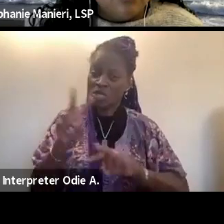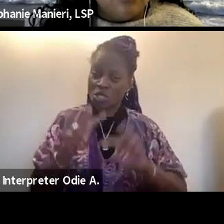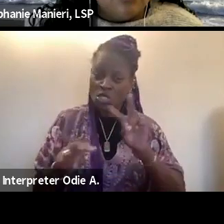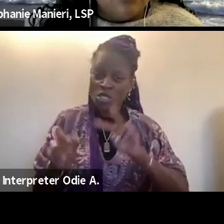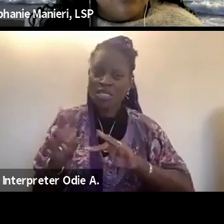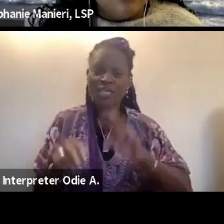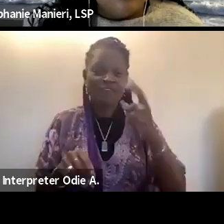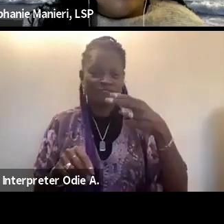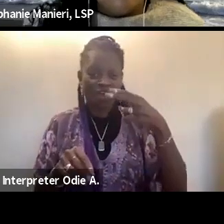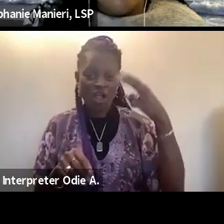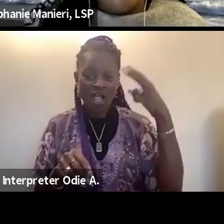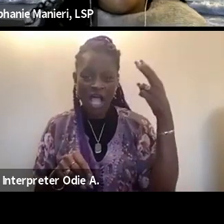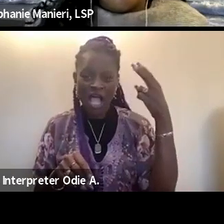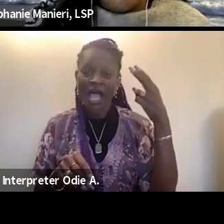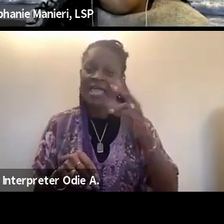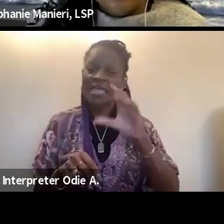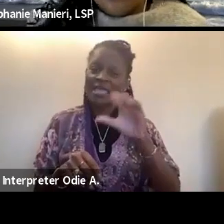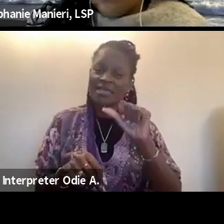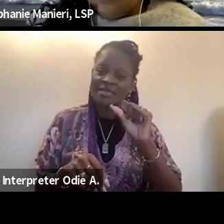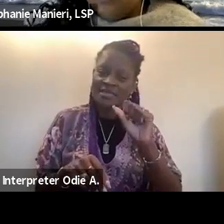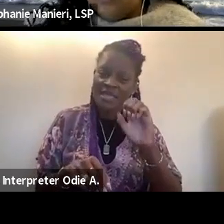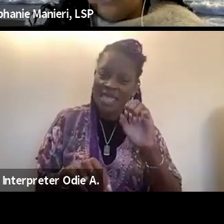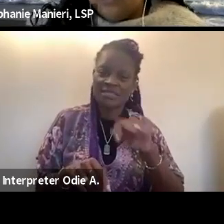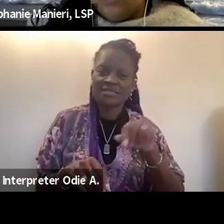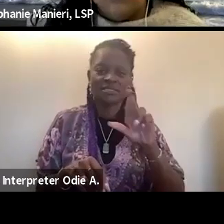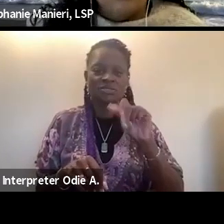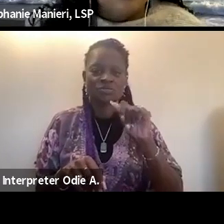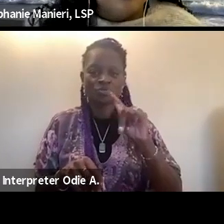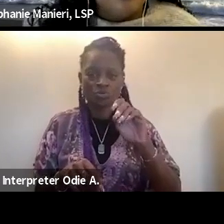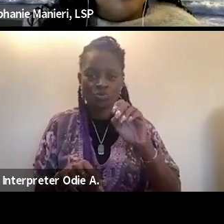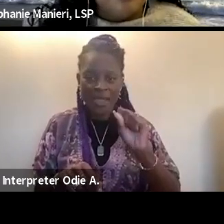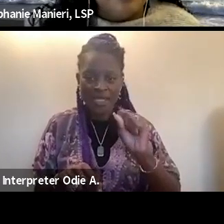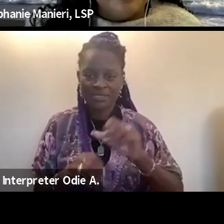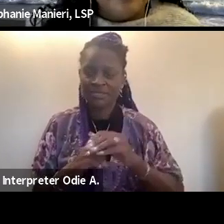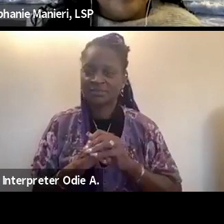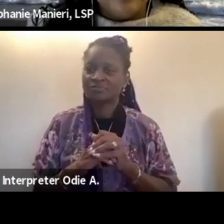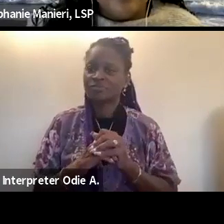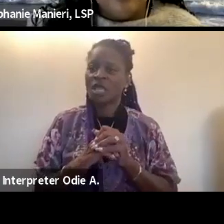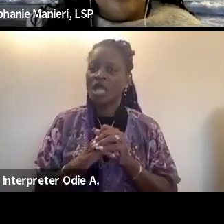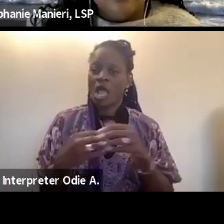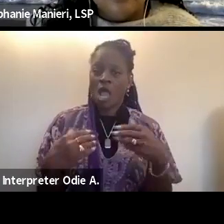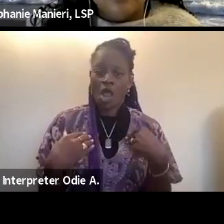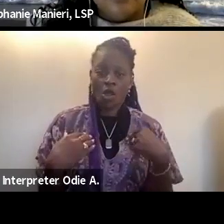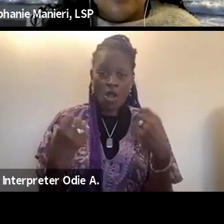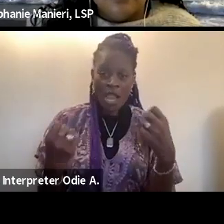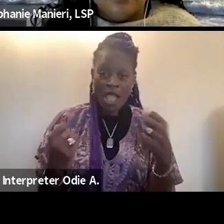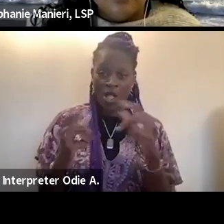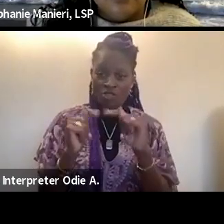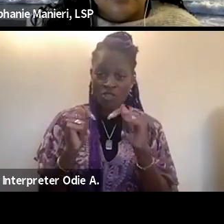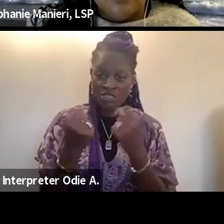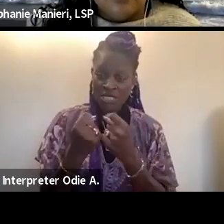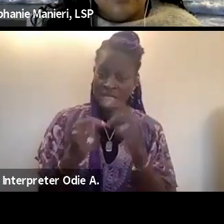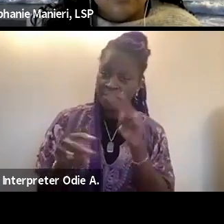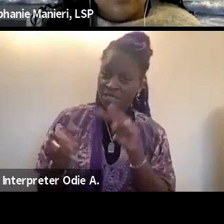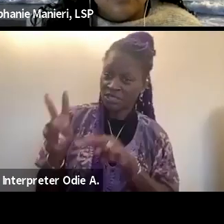English learners and areas with lower vaccination rates. Our health equity team is also seeking additional engagement and input from